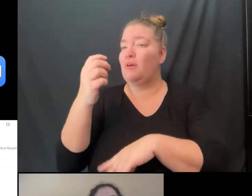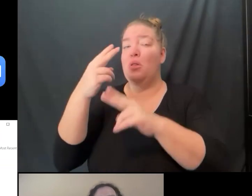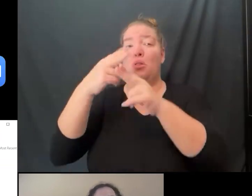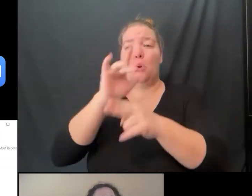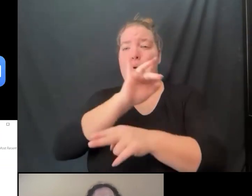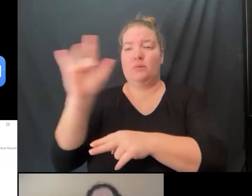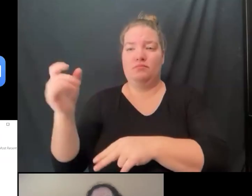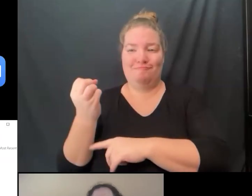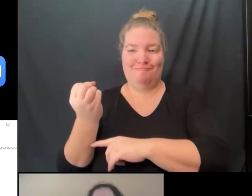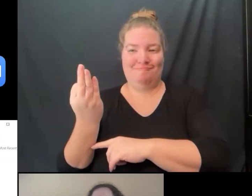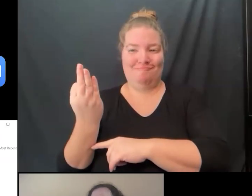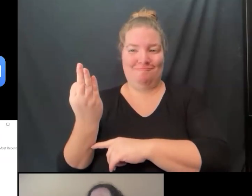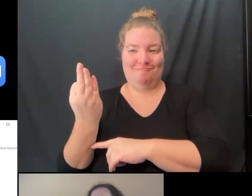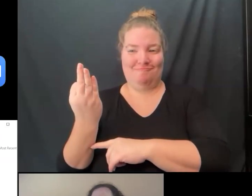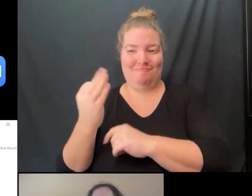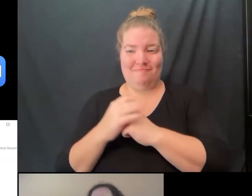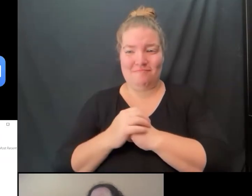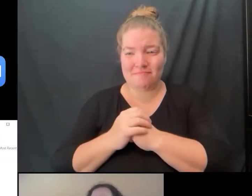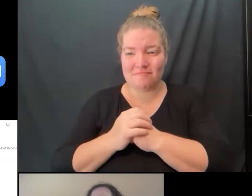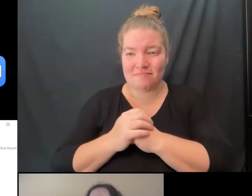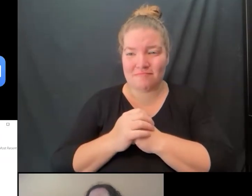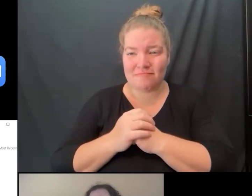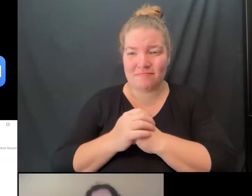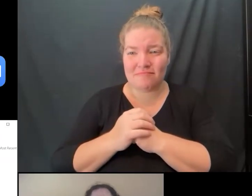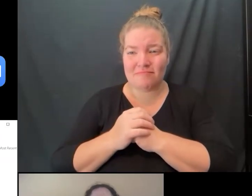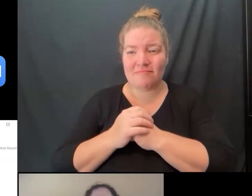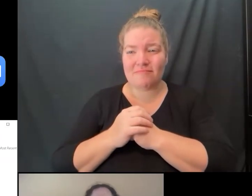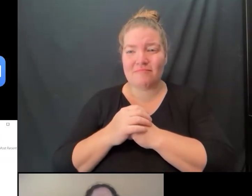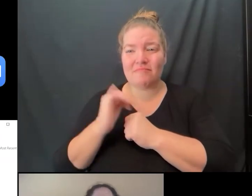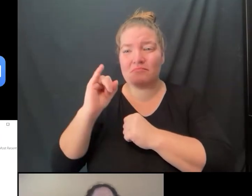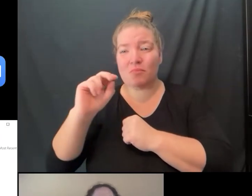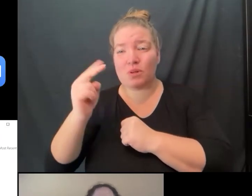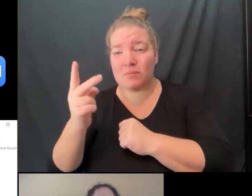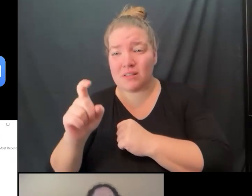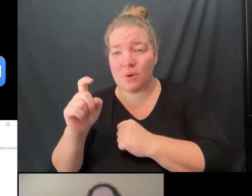Our plan is that I'm going to present for about an hour once we get the ground rules behind us.